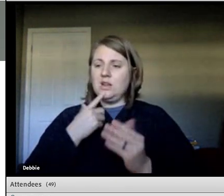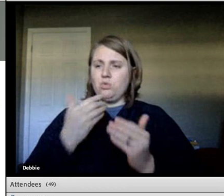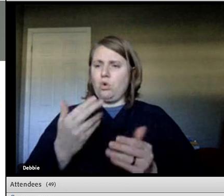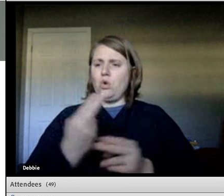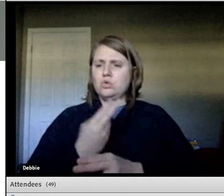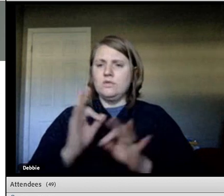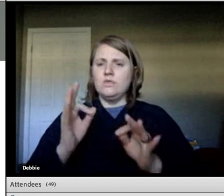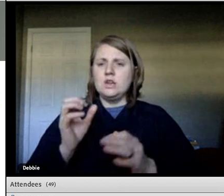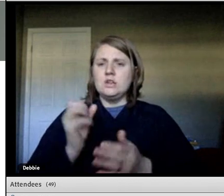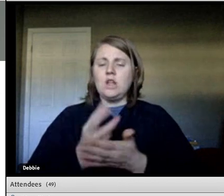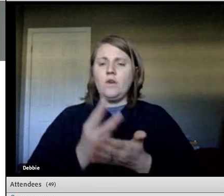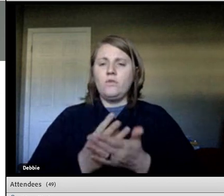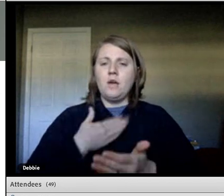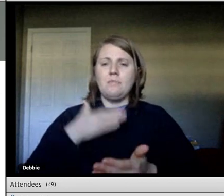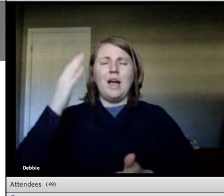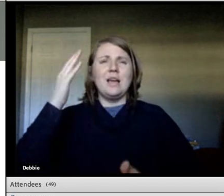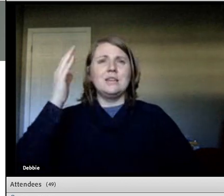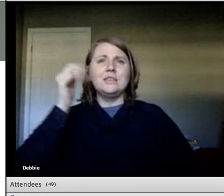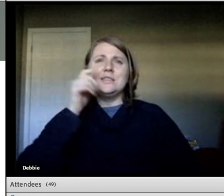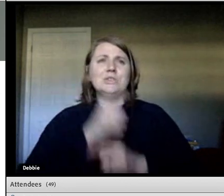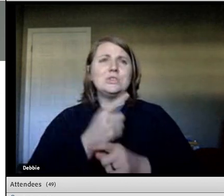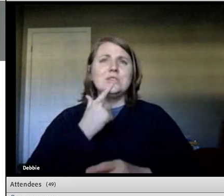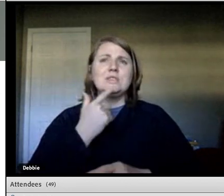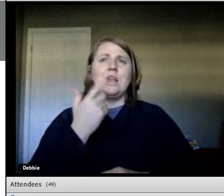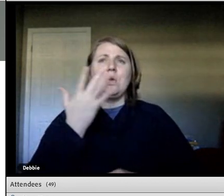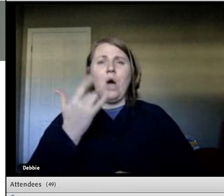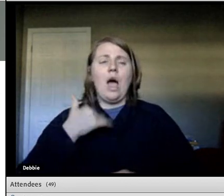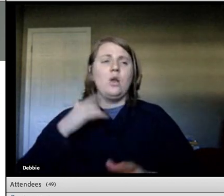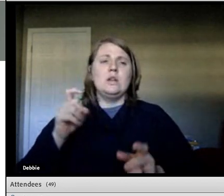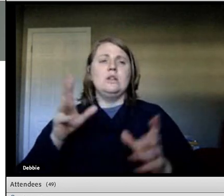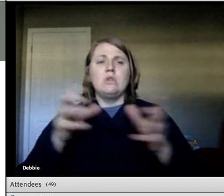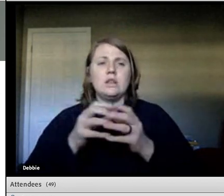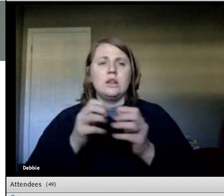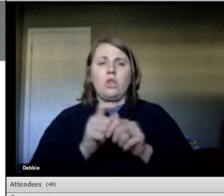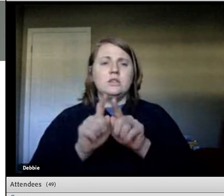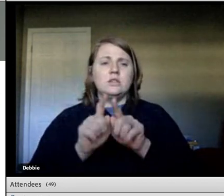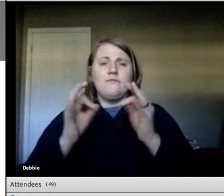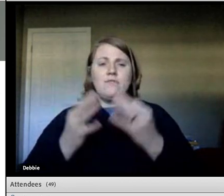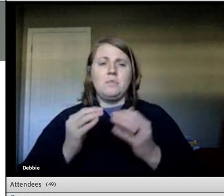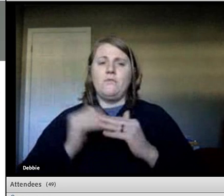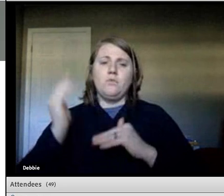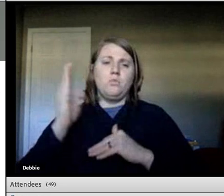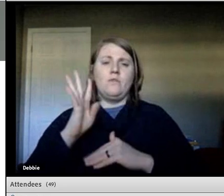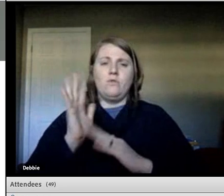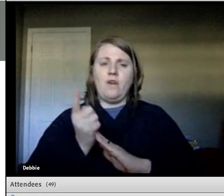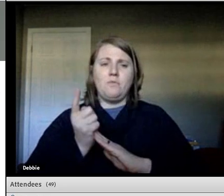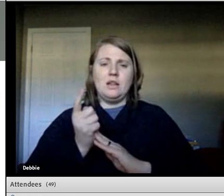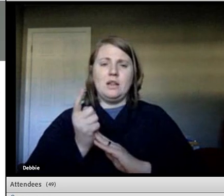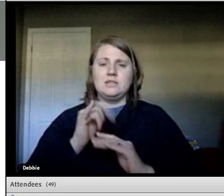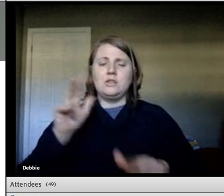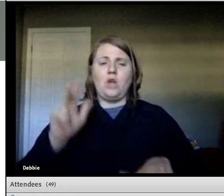for more than 45 minutes? That's just going to be awkward. The software cutting off is probably the best thing that will happen to our family,"